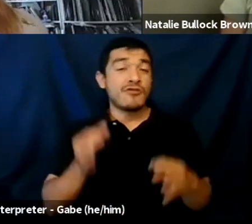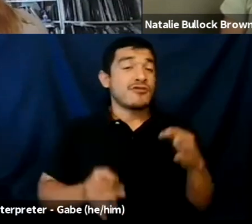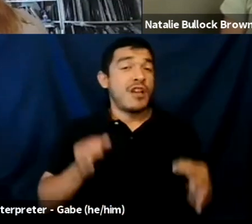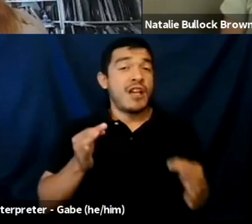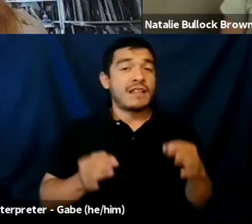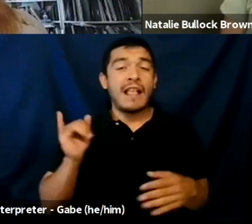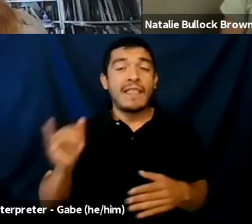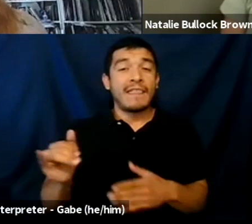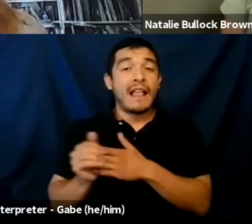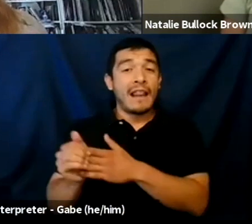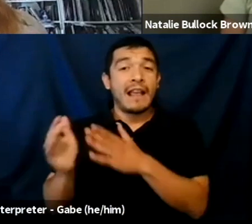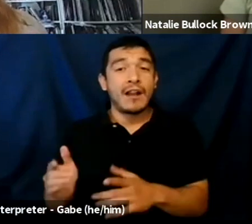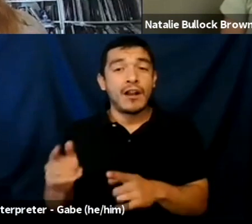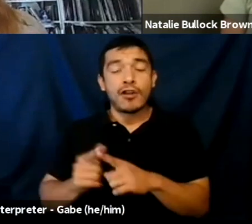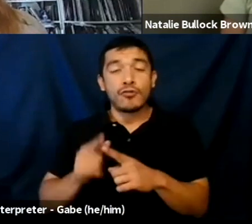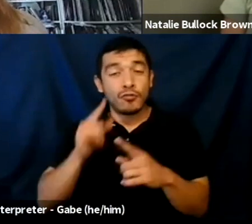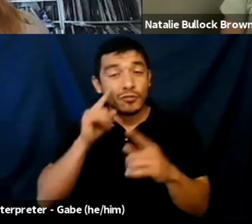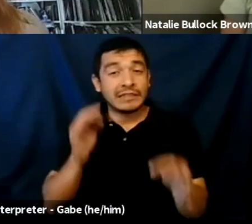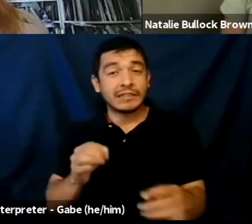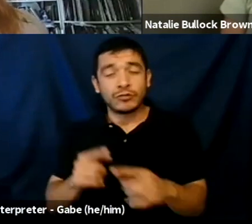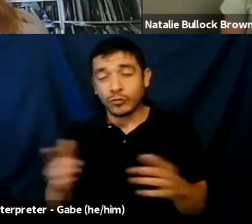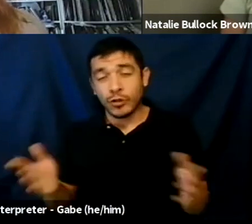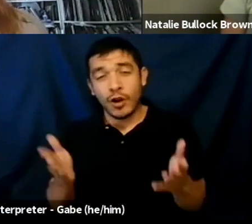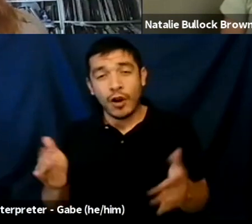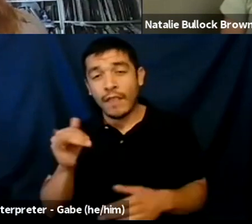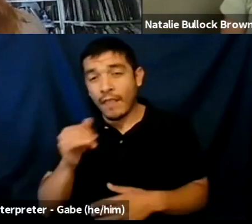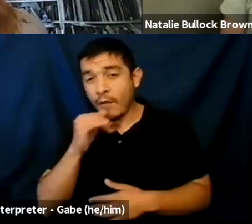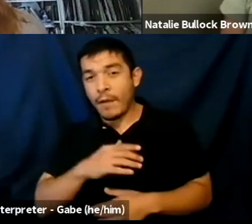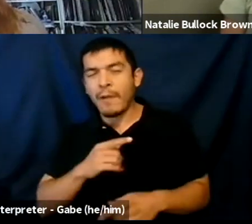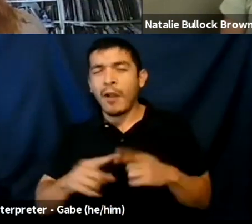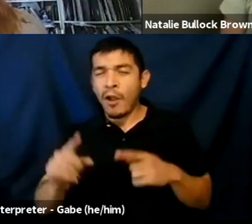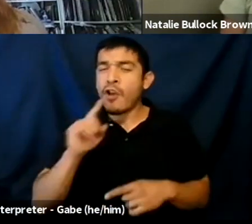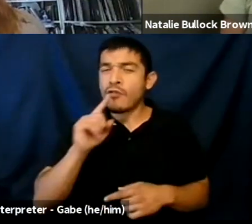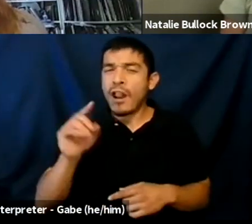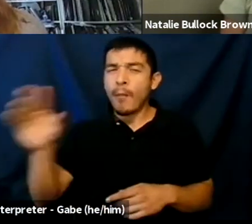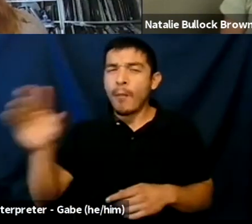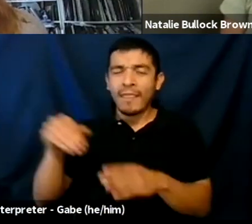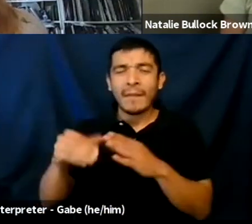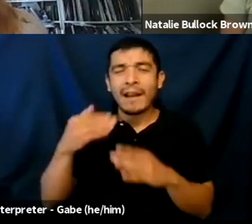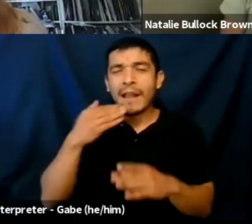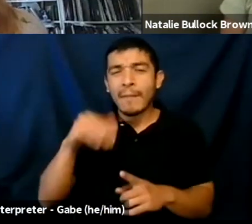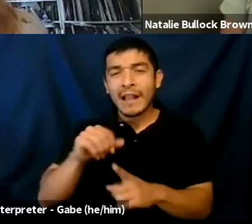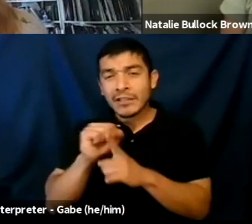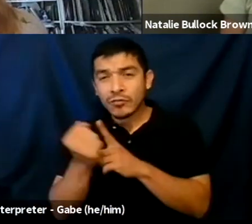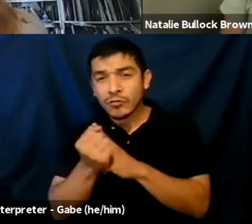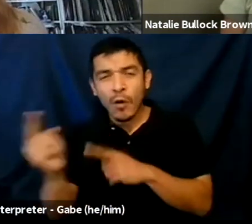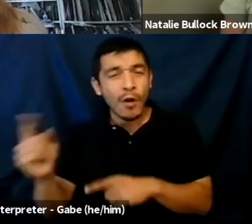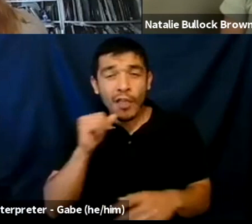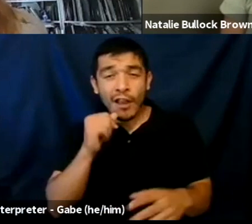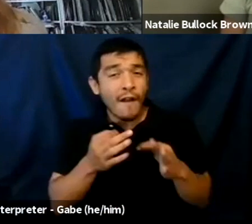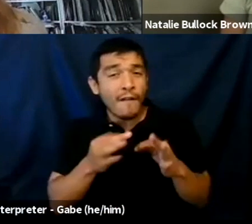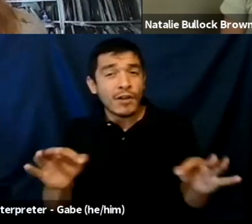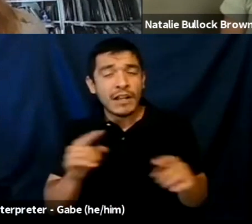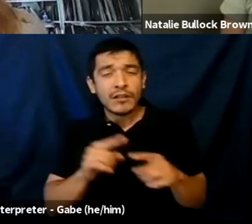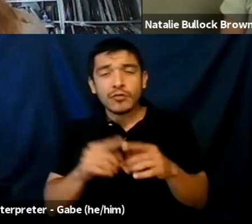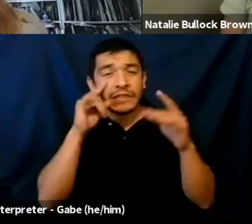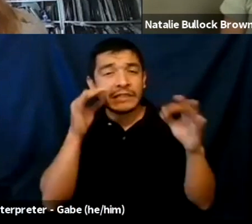that decision to encourage the women, but it did really put them in a situation where they weren't necessarily free to decide whether or not to participate.